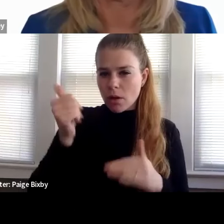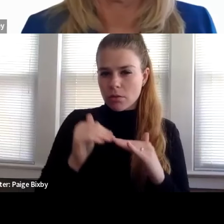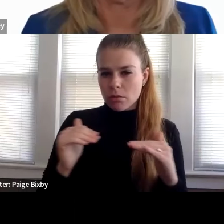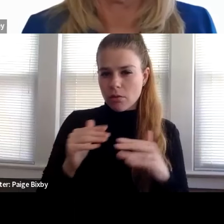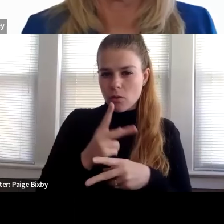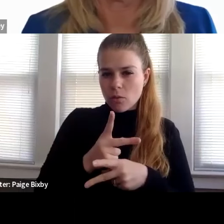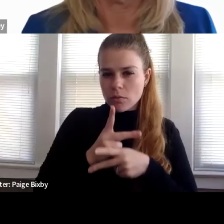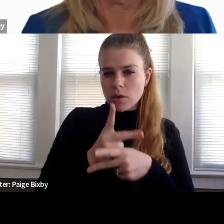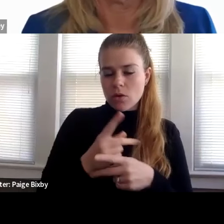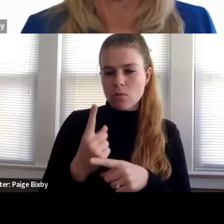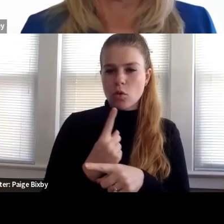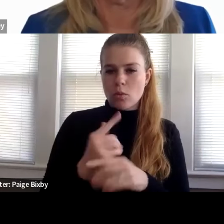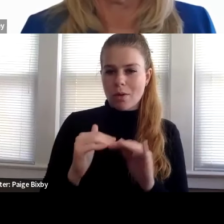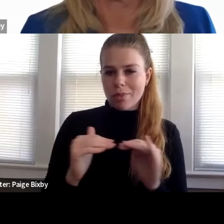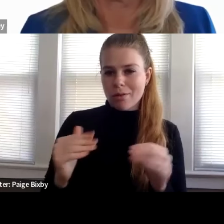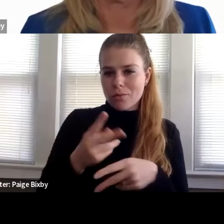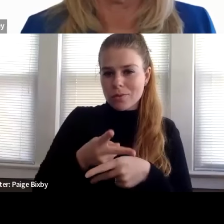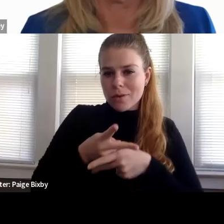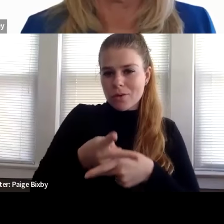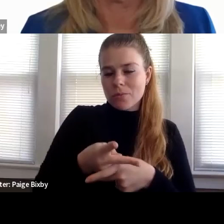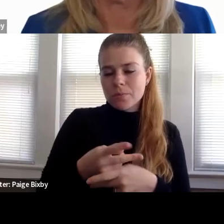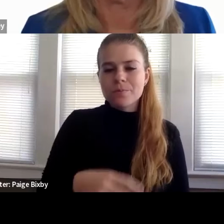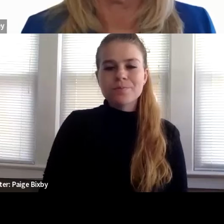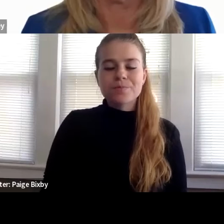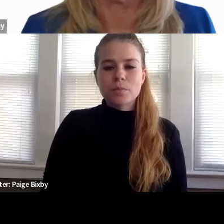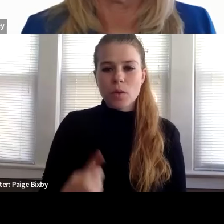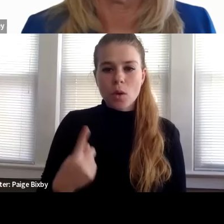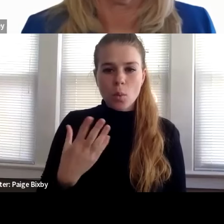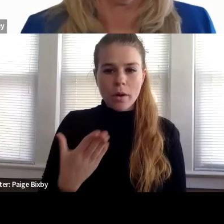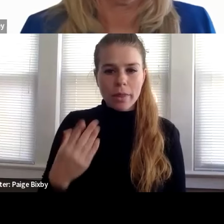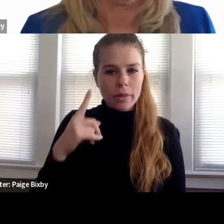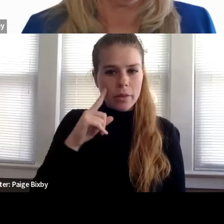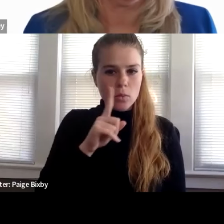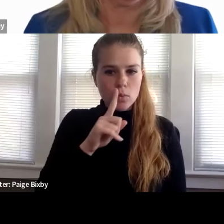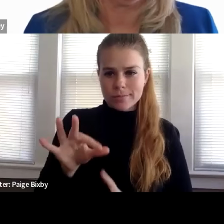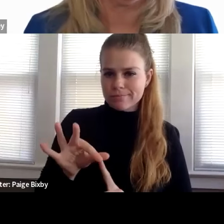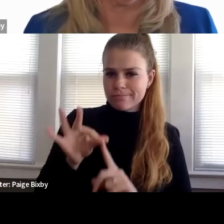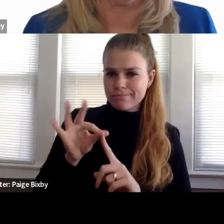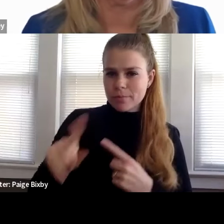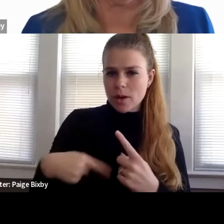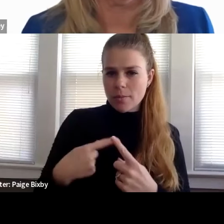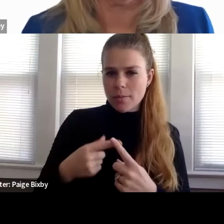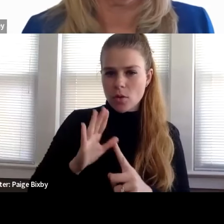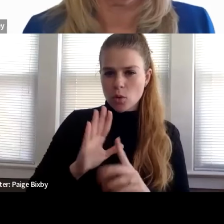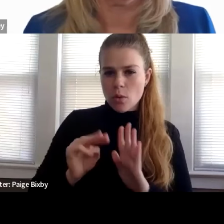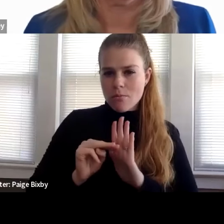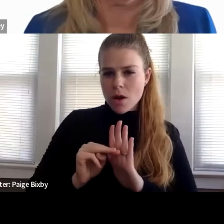the appropriate level of care. One of the things that I think is really unique about your model, and maybe you can share a little bit,